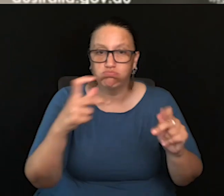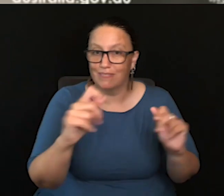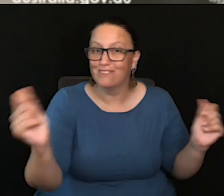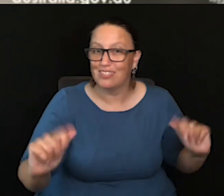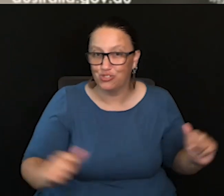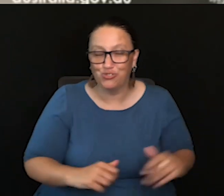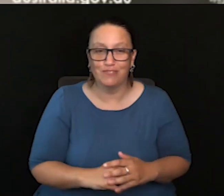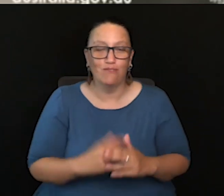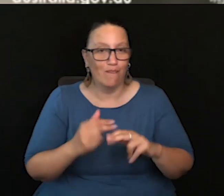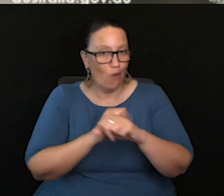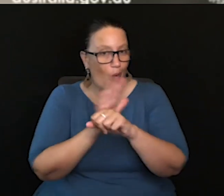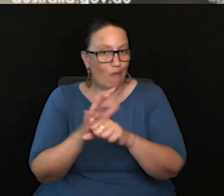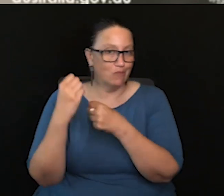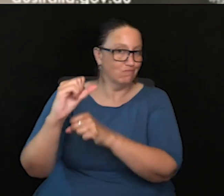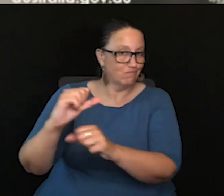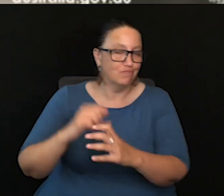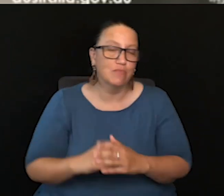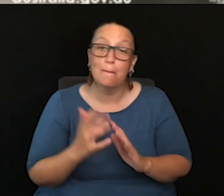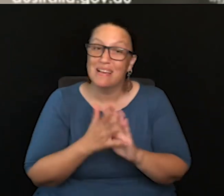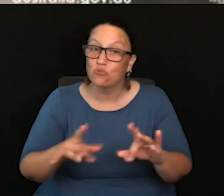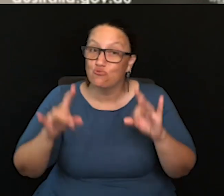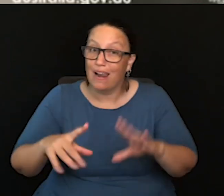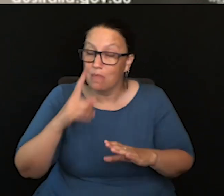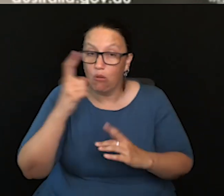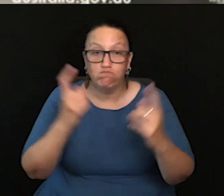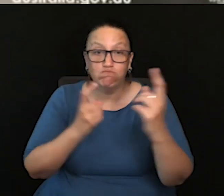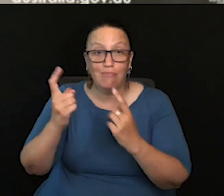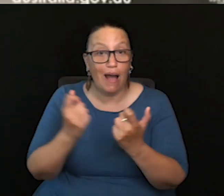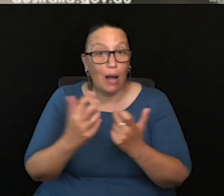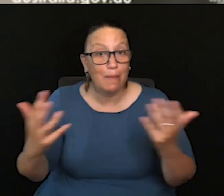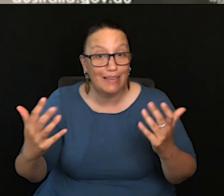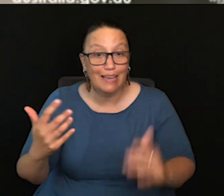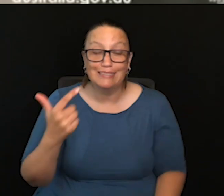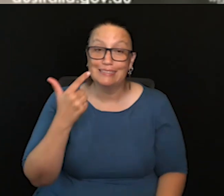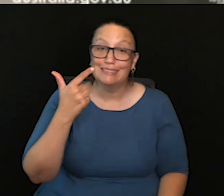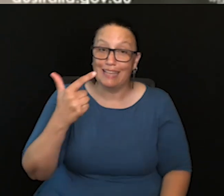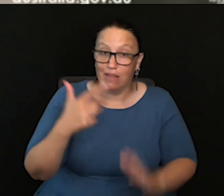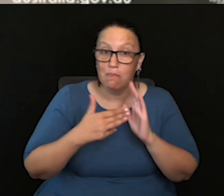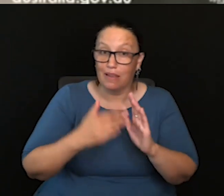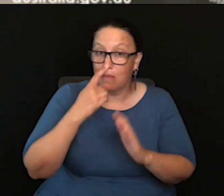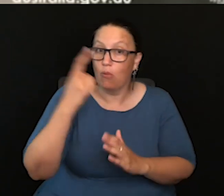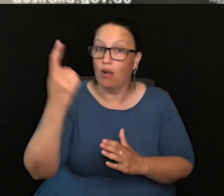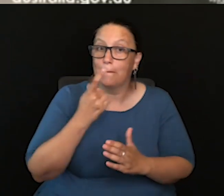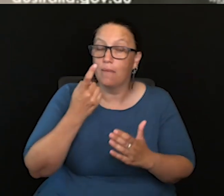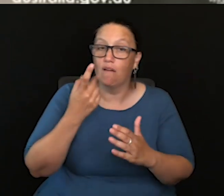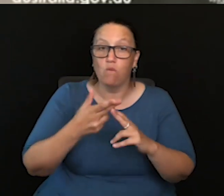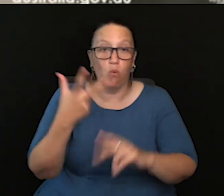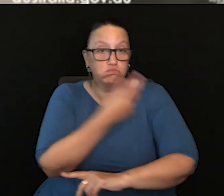and what that means is that Australians have been coming forward at the rate of approximately 7 million over the course of January.